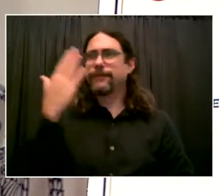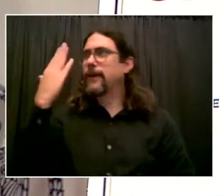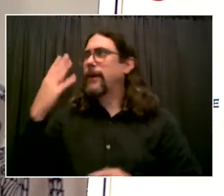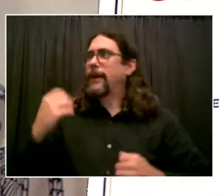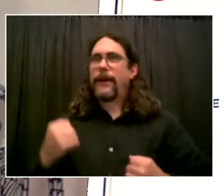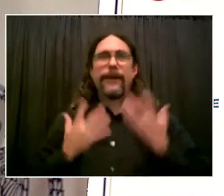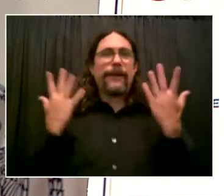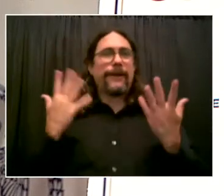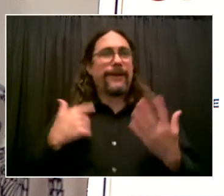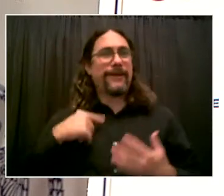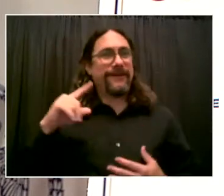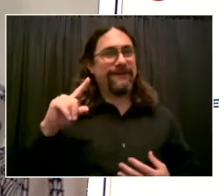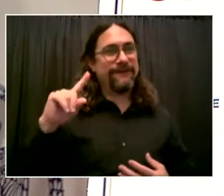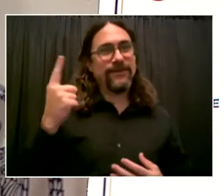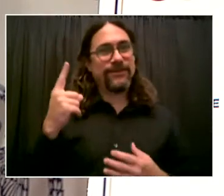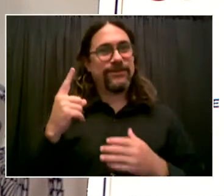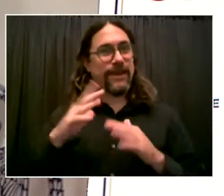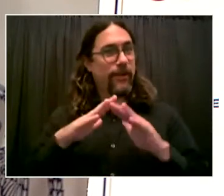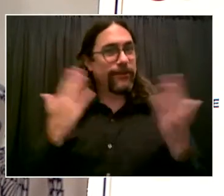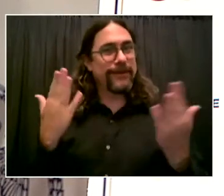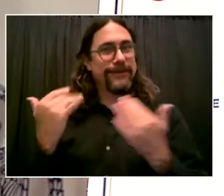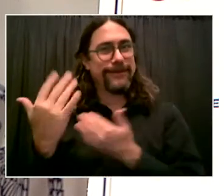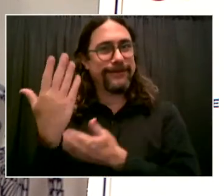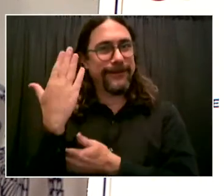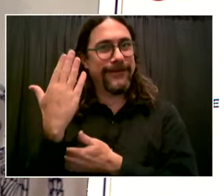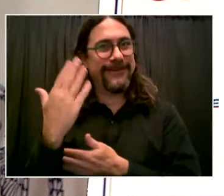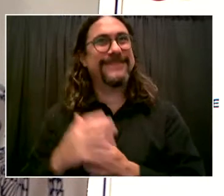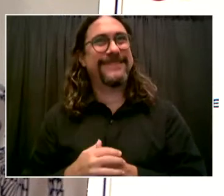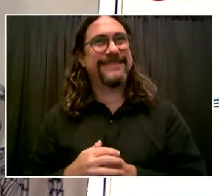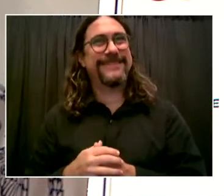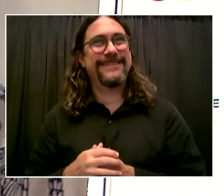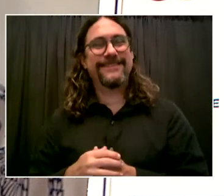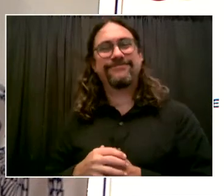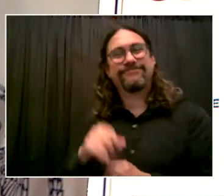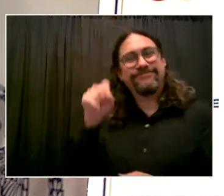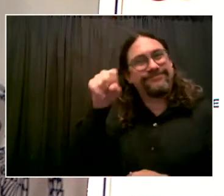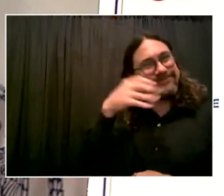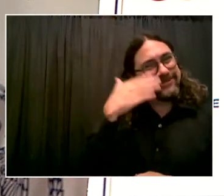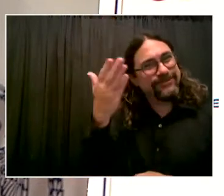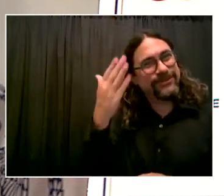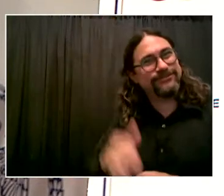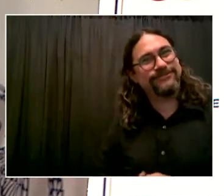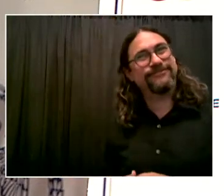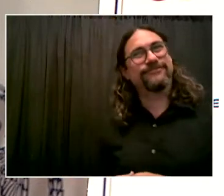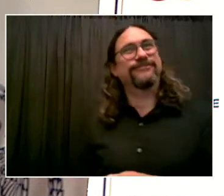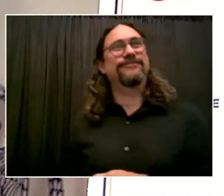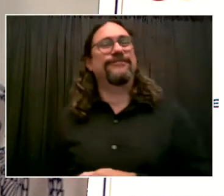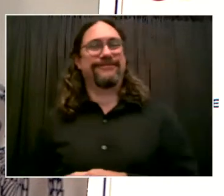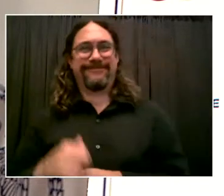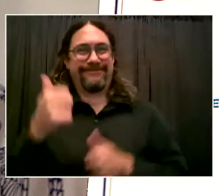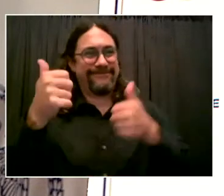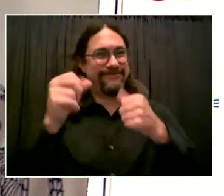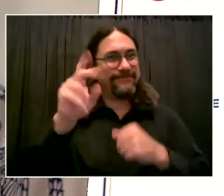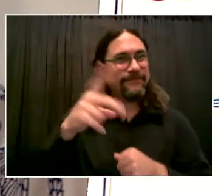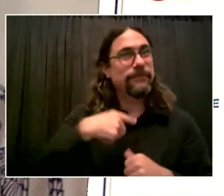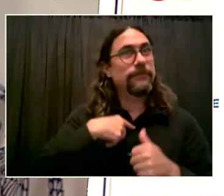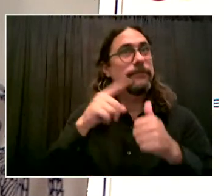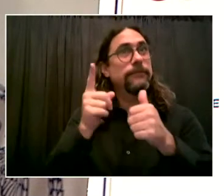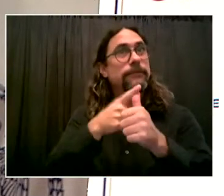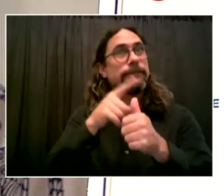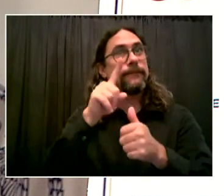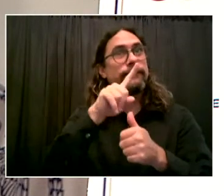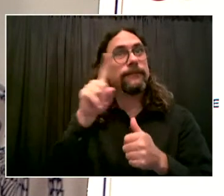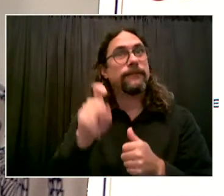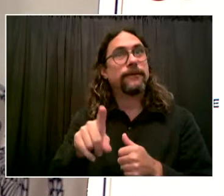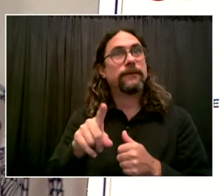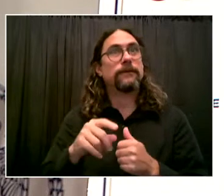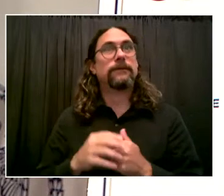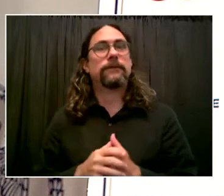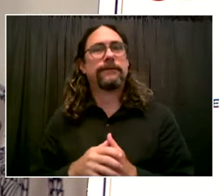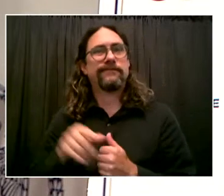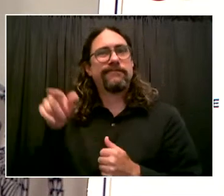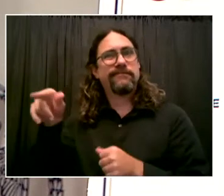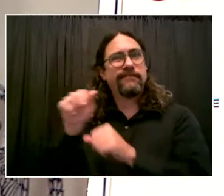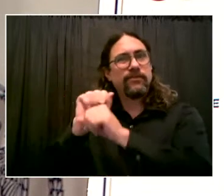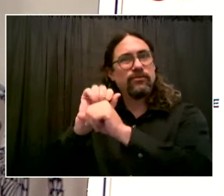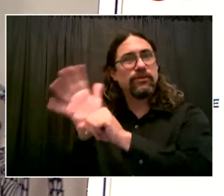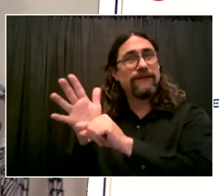THANK YOU FOR